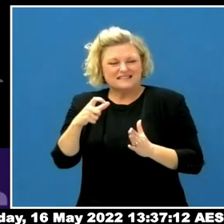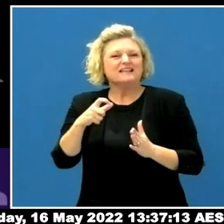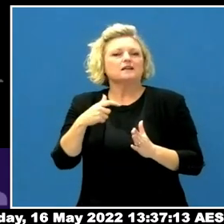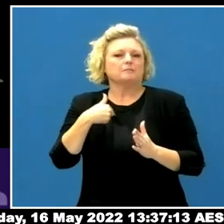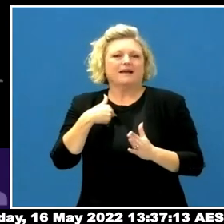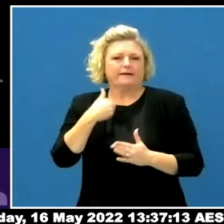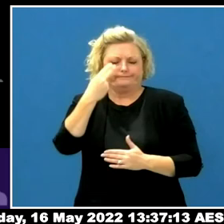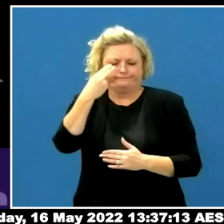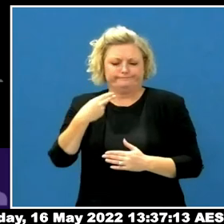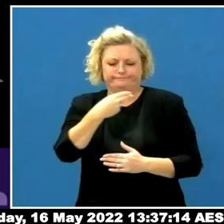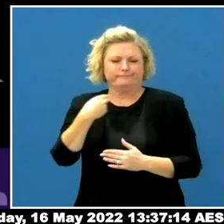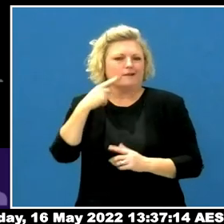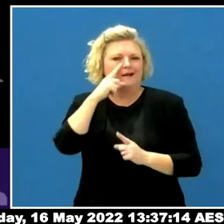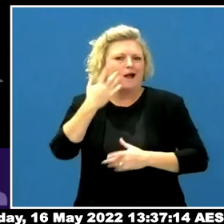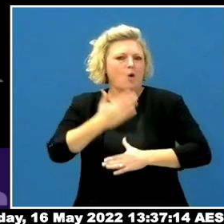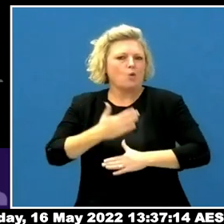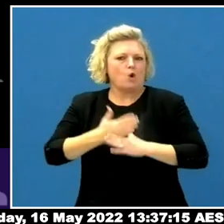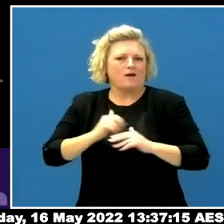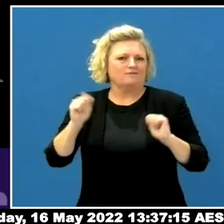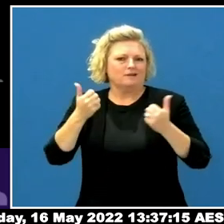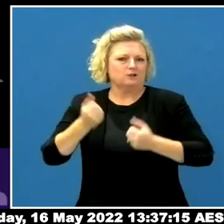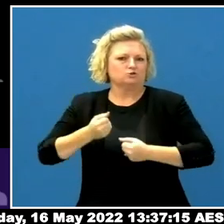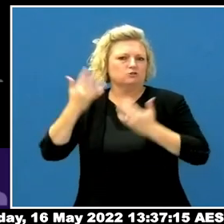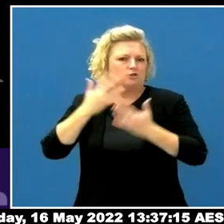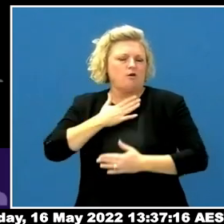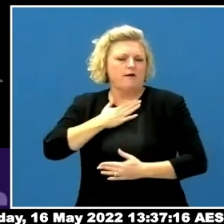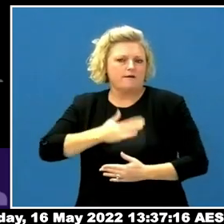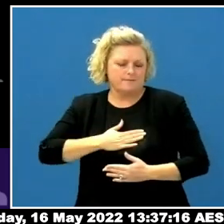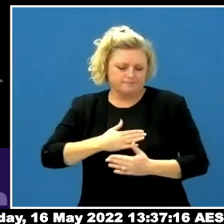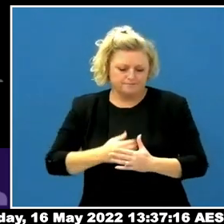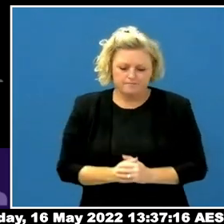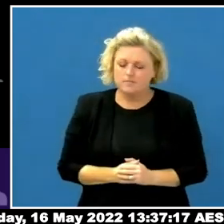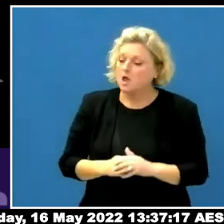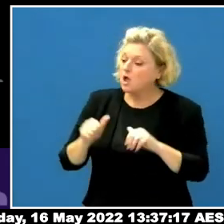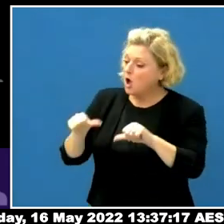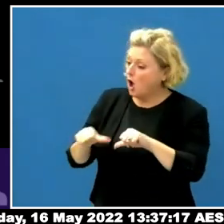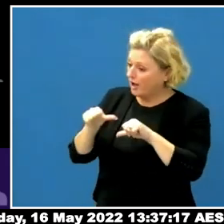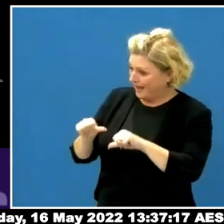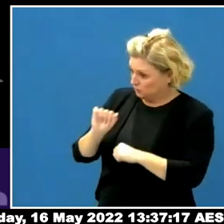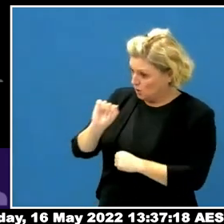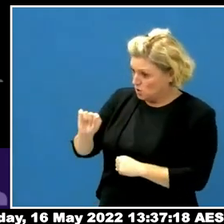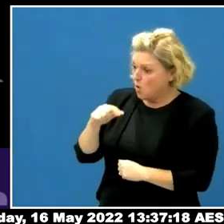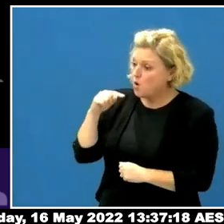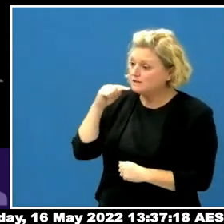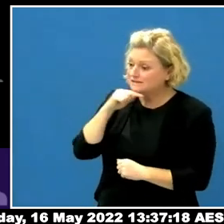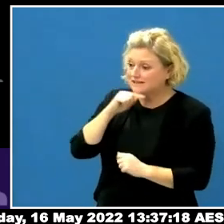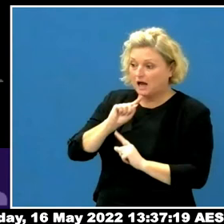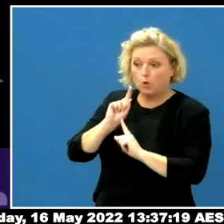Simon attended the Mount Druitt day program run by Afford from some transitioning in term